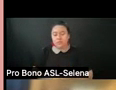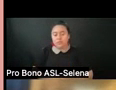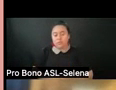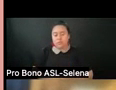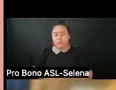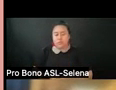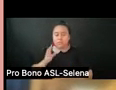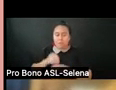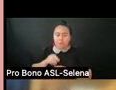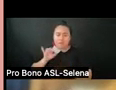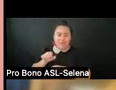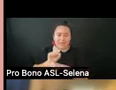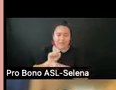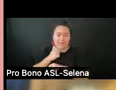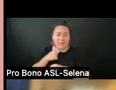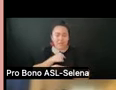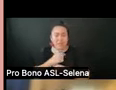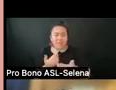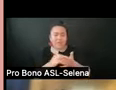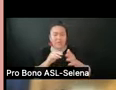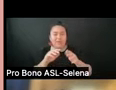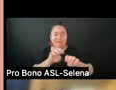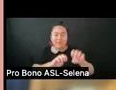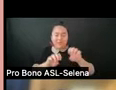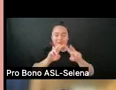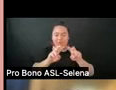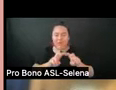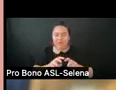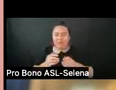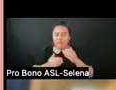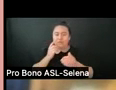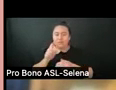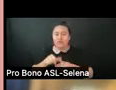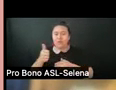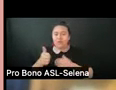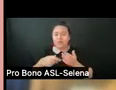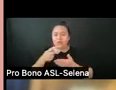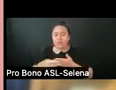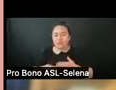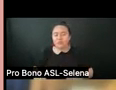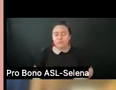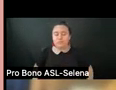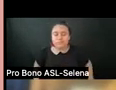As part of that work, we are reevaluating processes in our own programs and how we can be more open